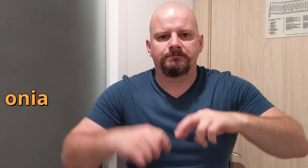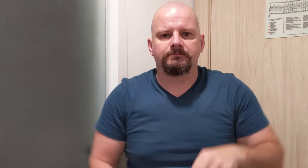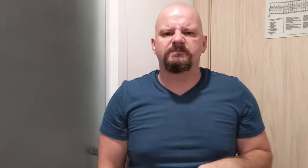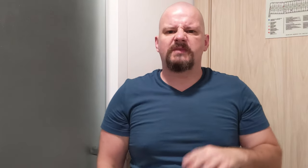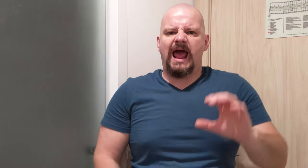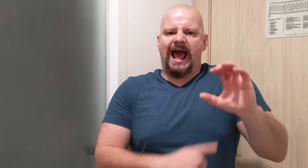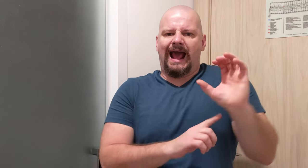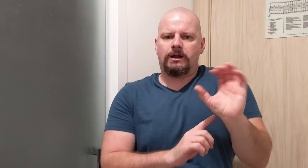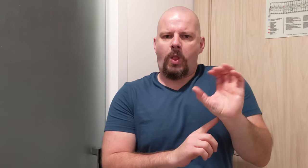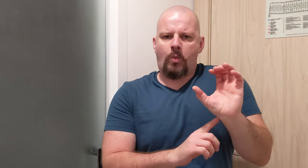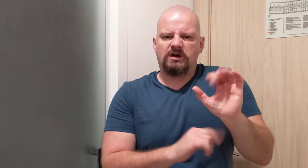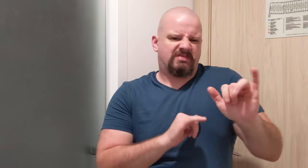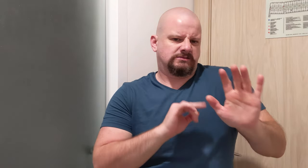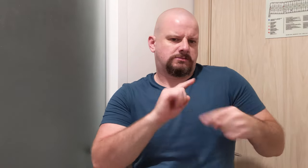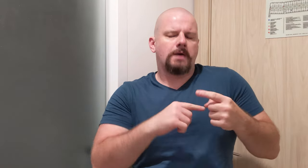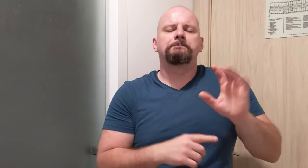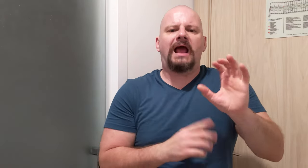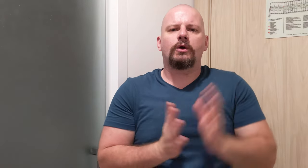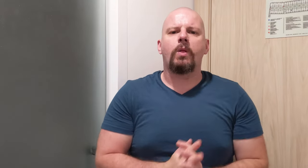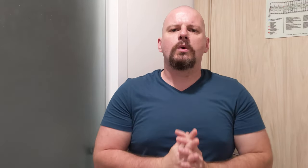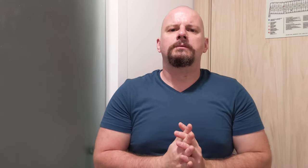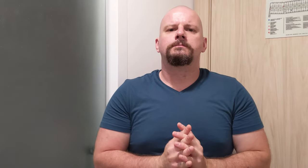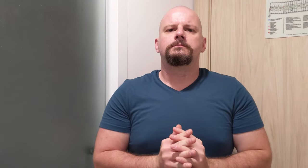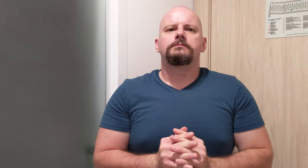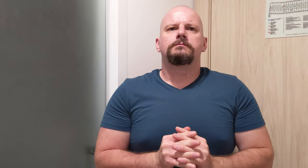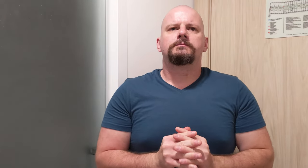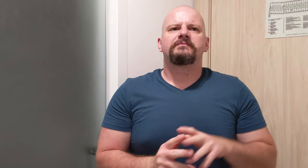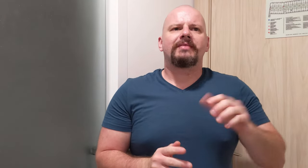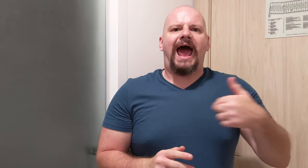Here's the sign for Catalonia.